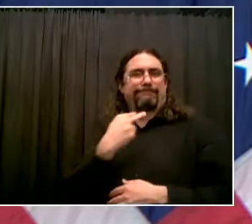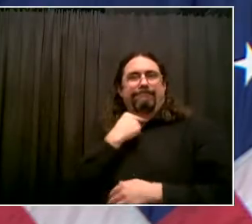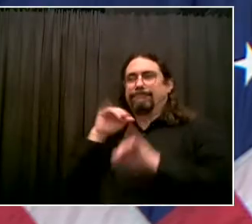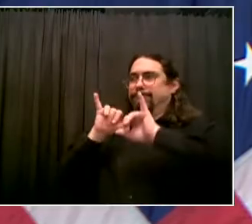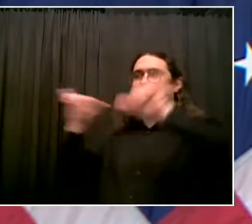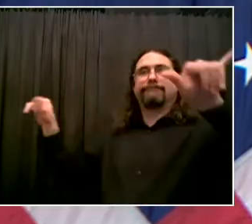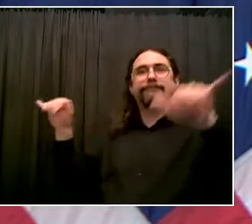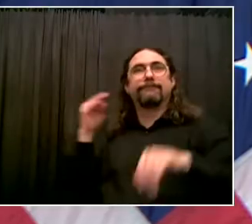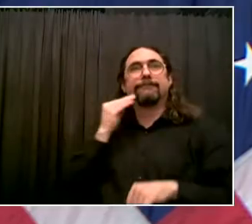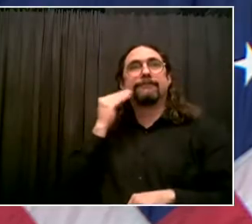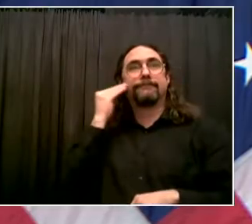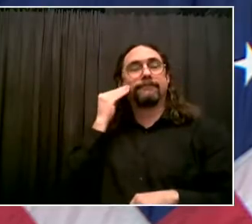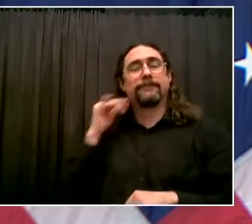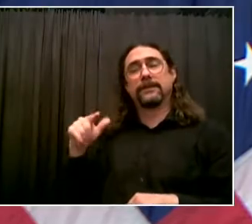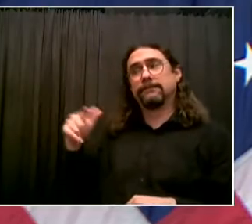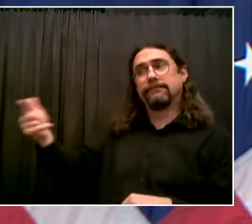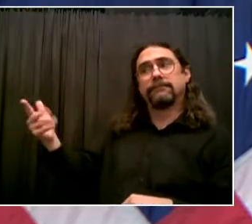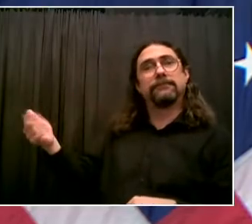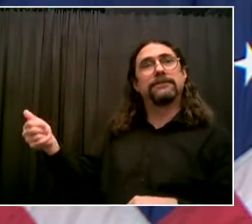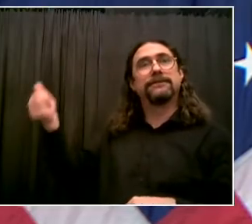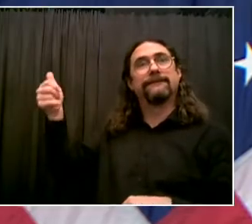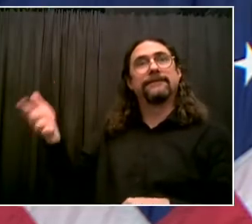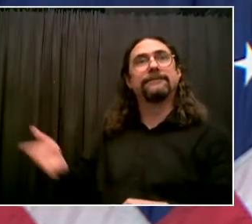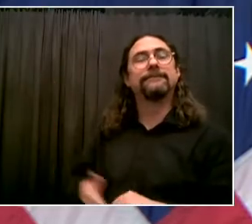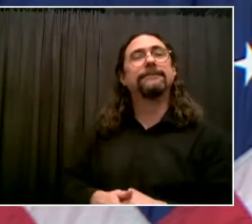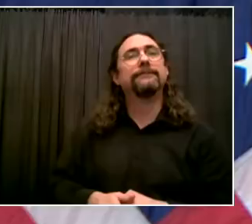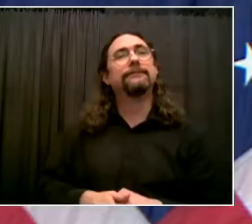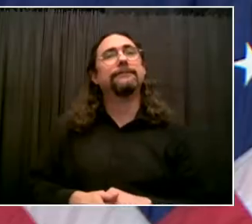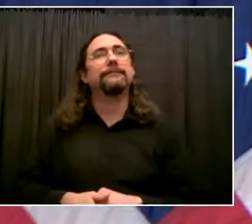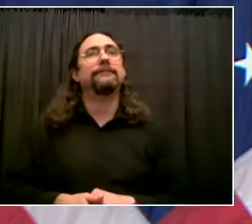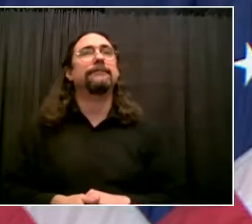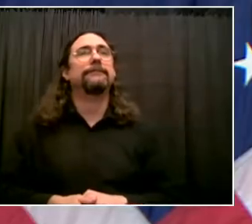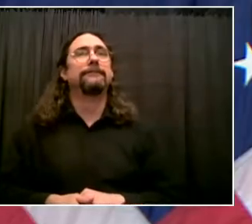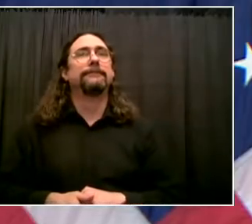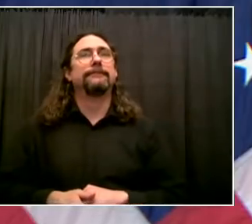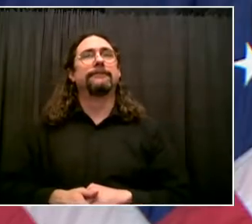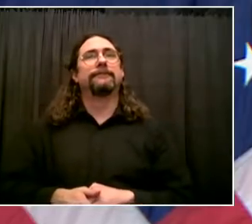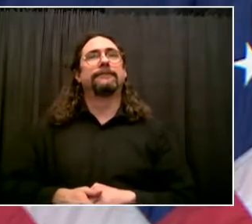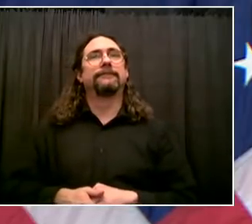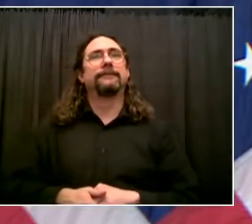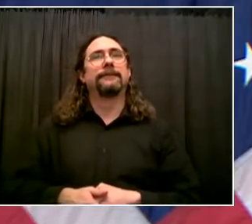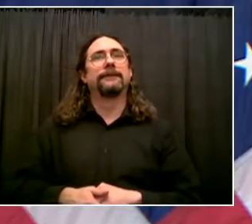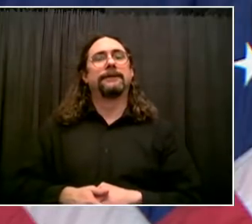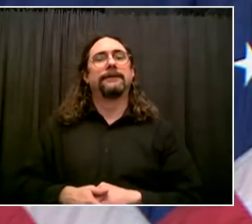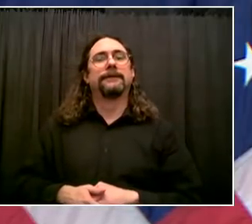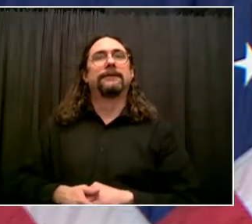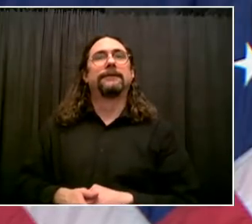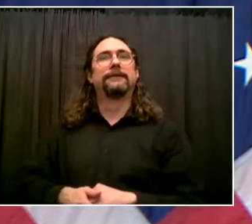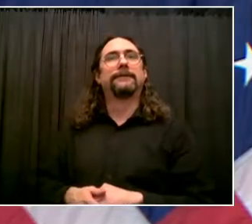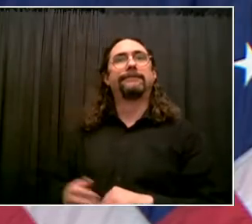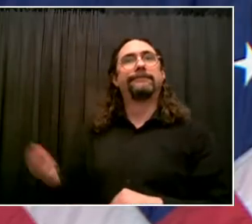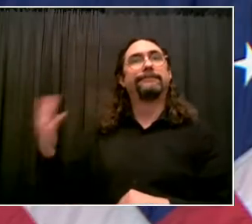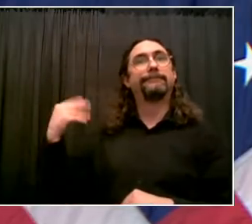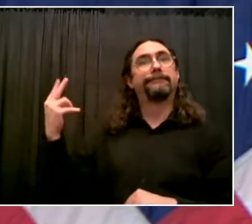HAVE THOSE DIALOGUES IN THE ROOM. CHIEF, DO YOU WANT TO ADD? 2019 WE